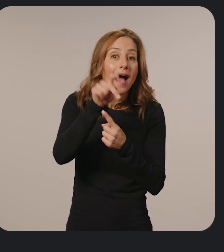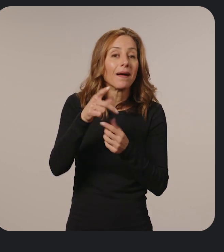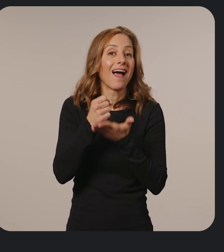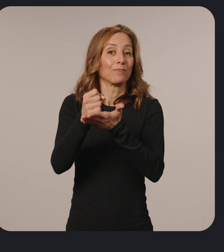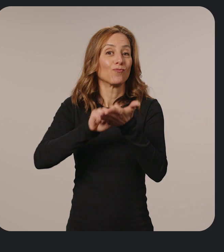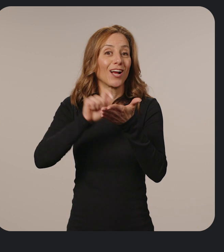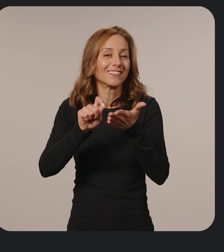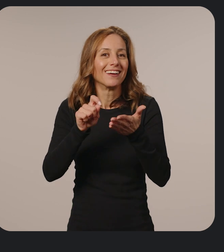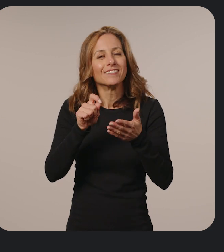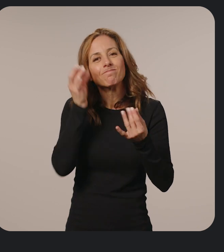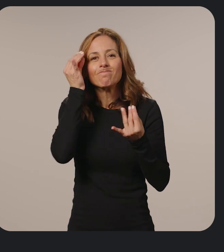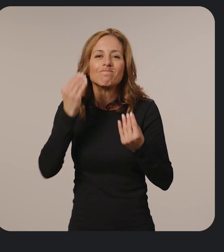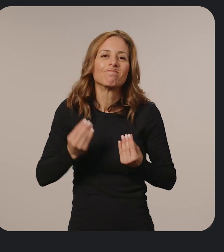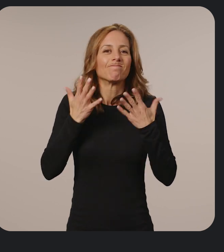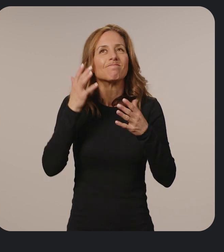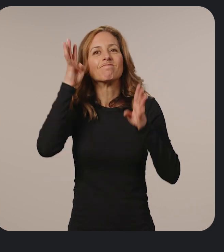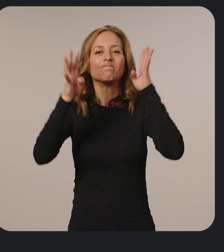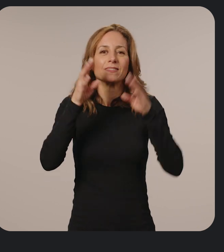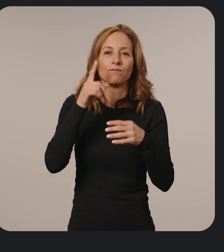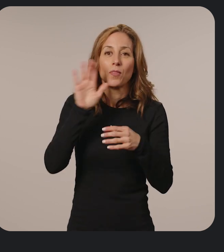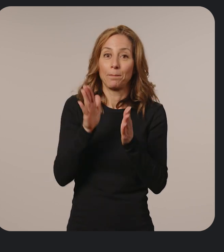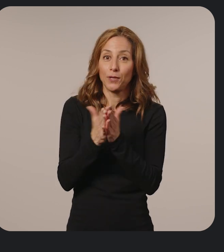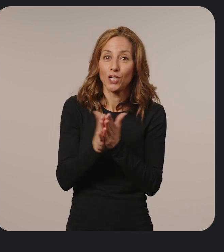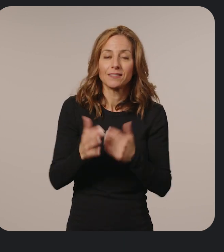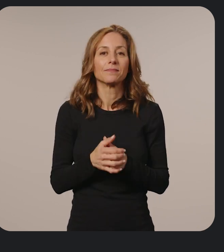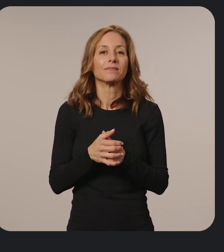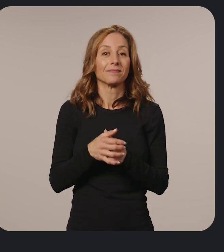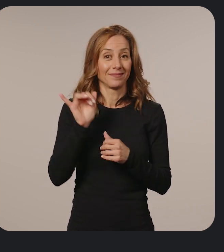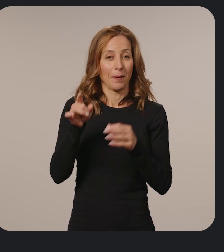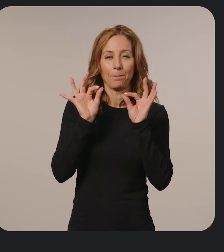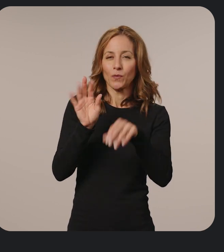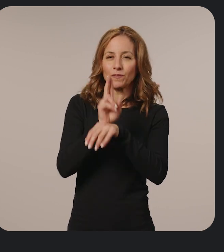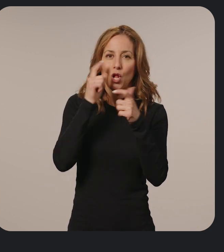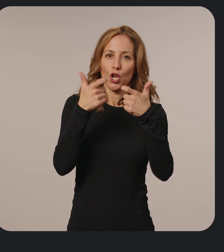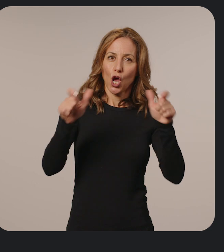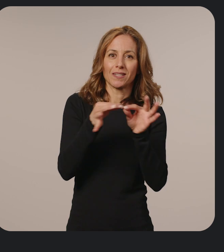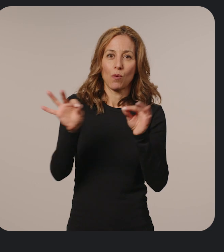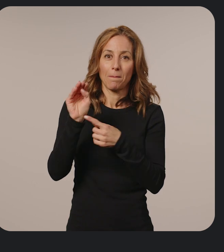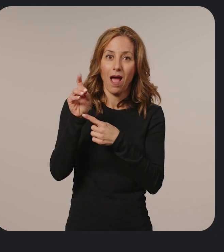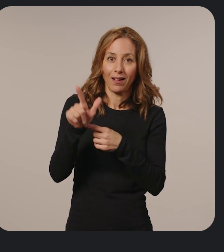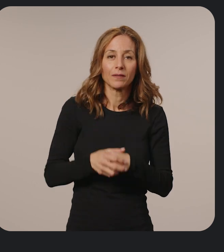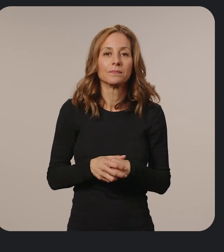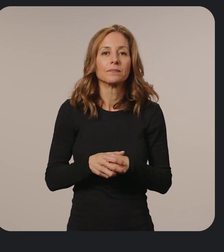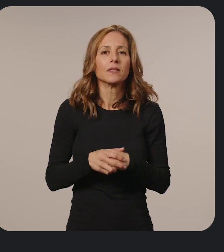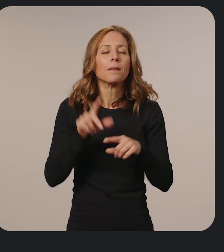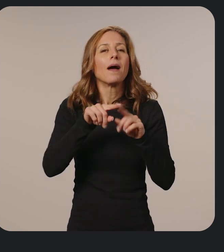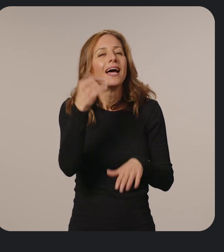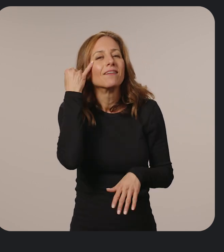It's a perfect use for large language model. But what if they're writing a children's book and you give them content that's inappropriate for children?